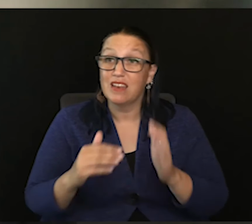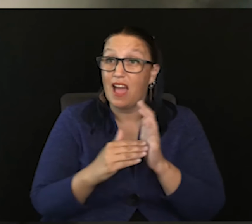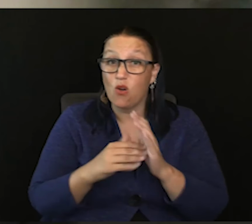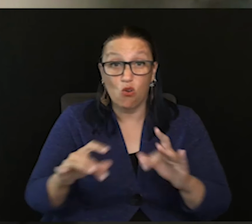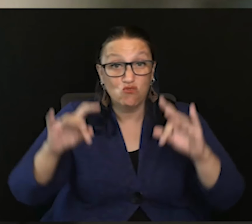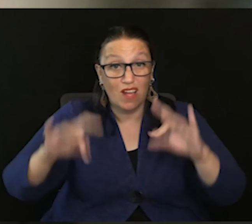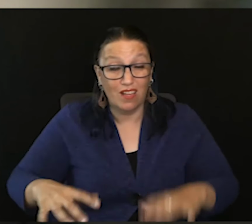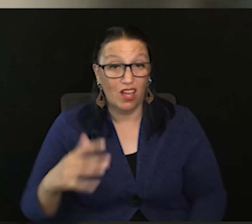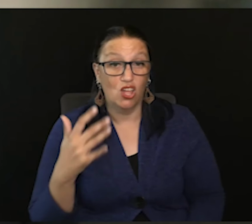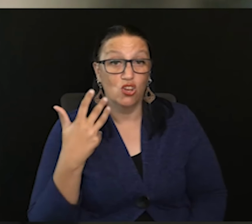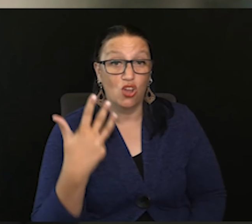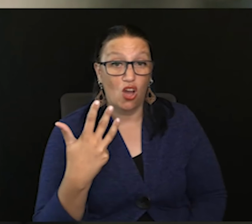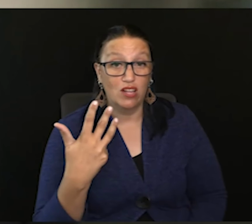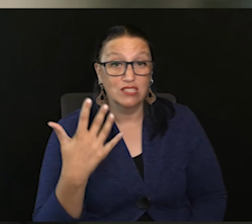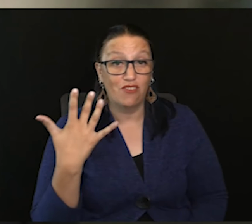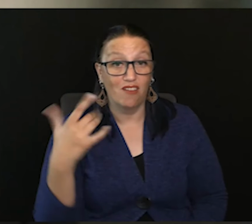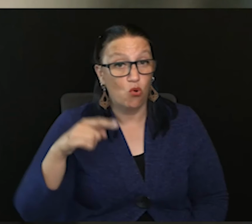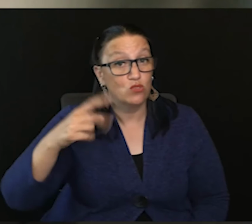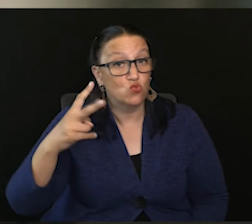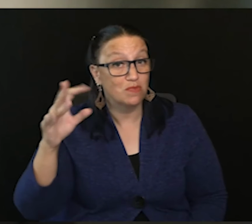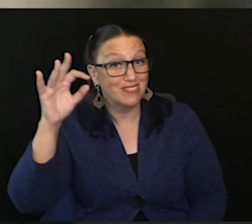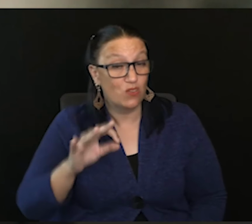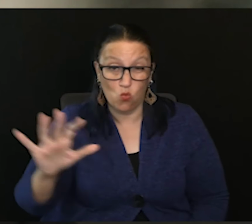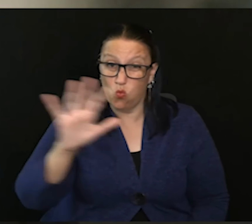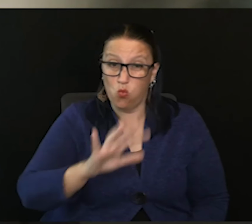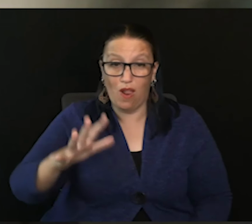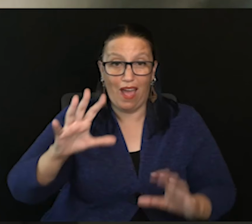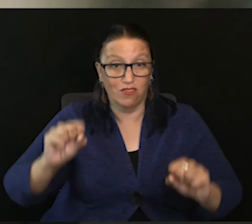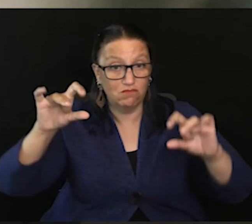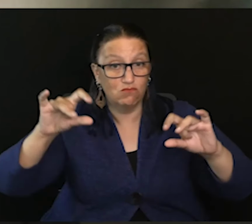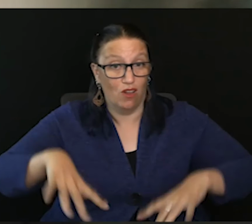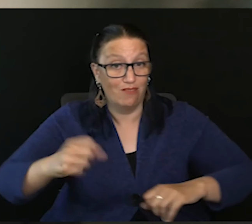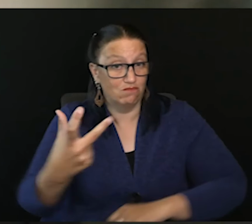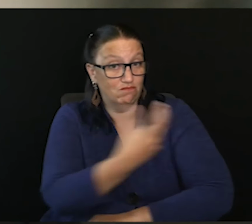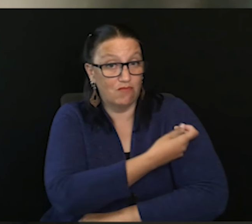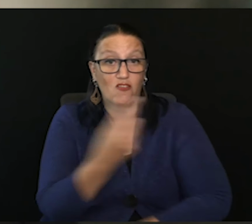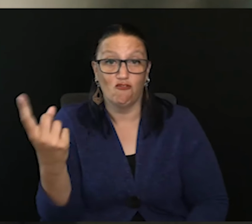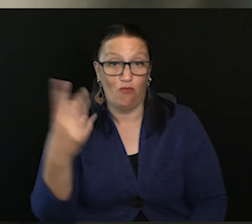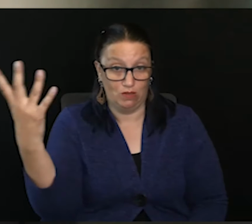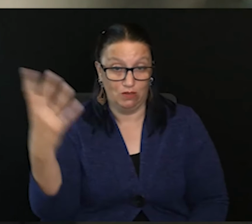and we know that some people have waited for Novavax.